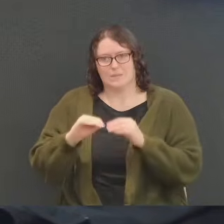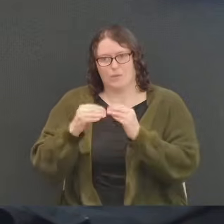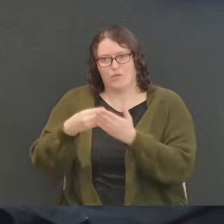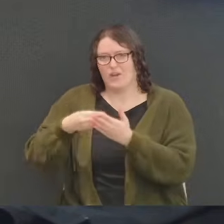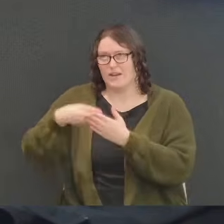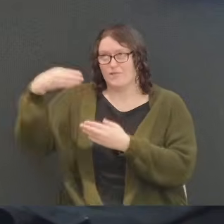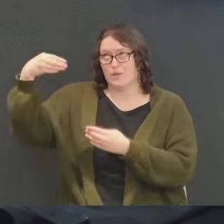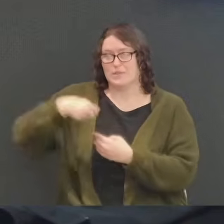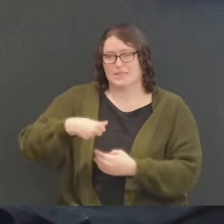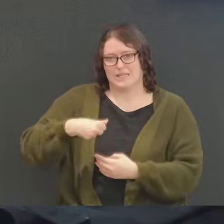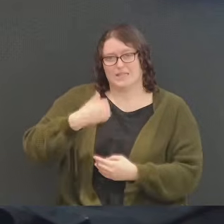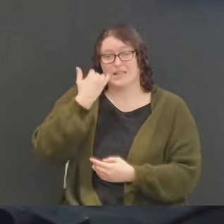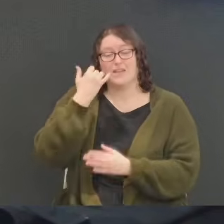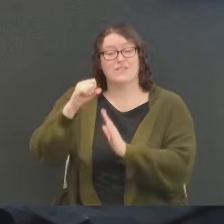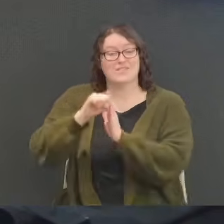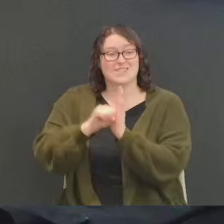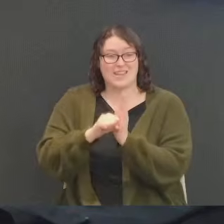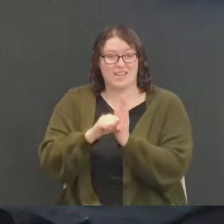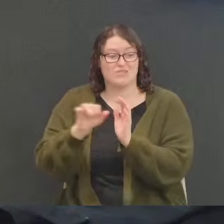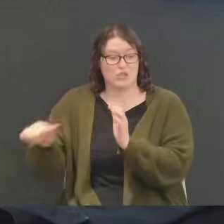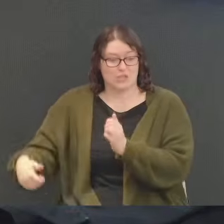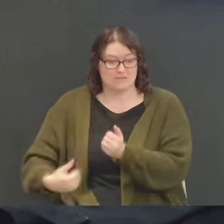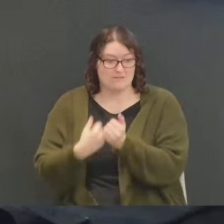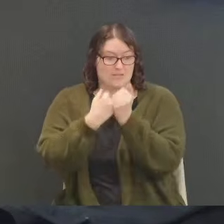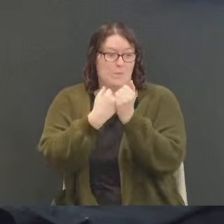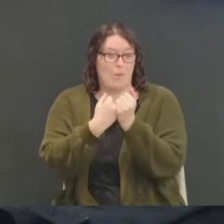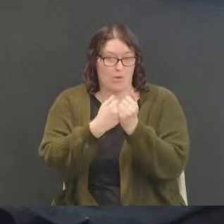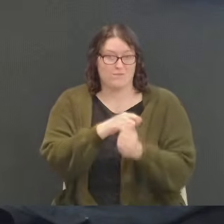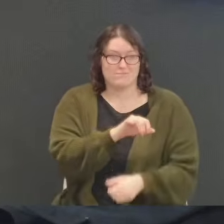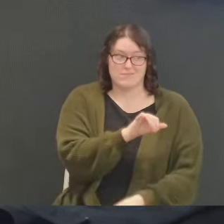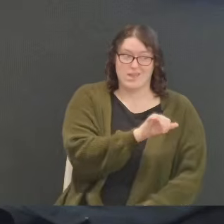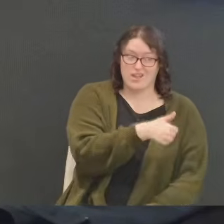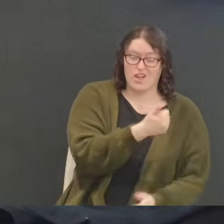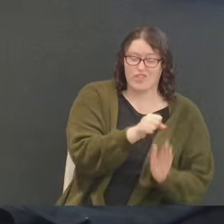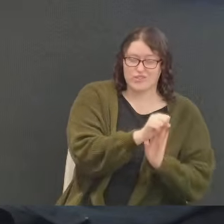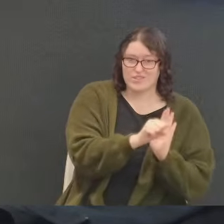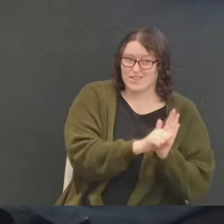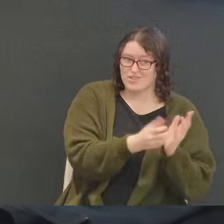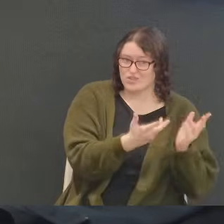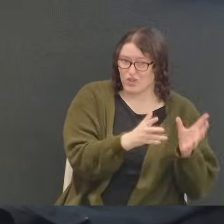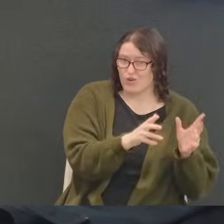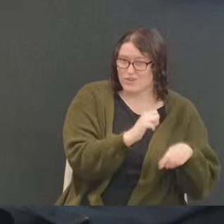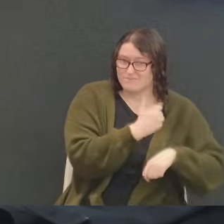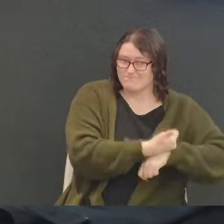state were to step in and do what other states do, which is provide funding for children's services,